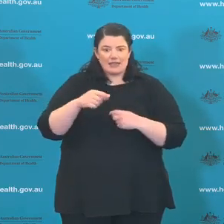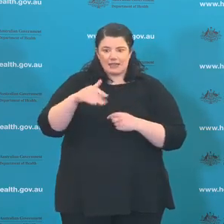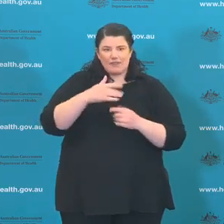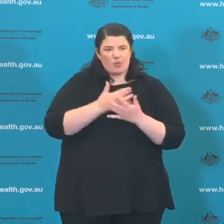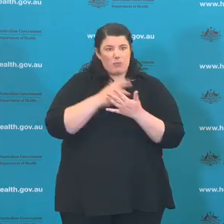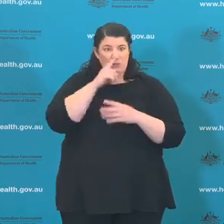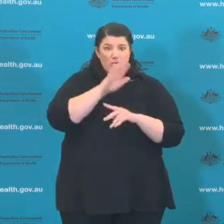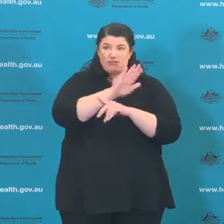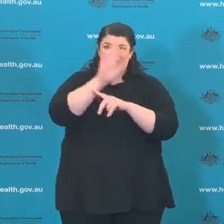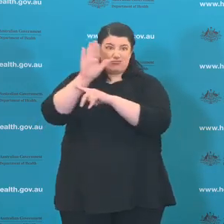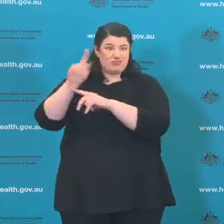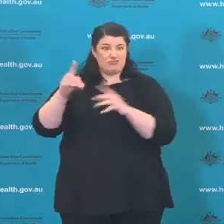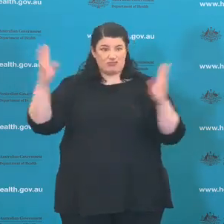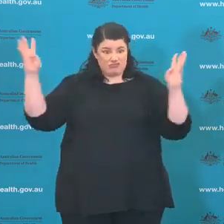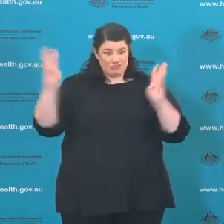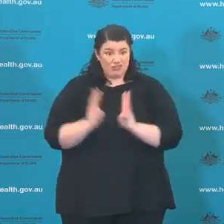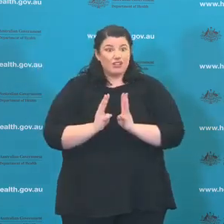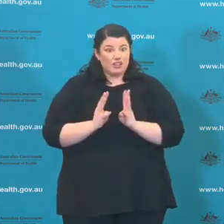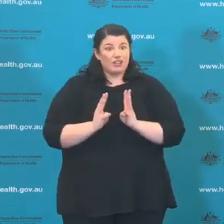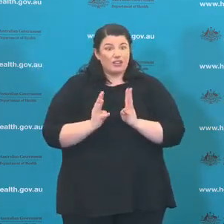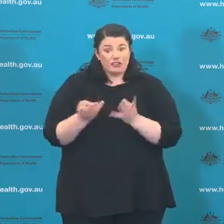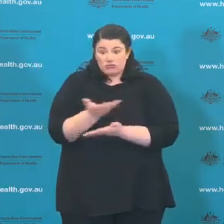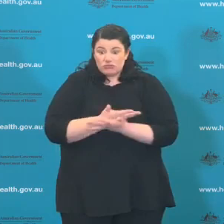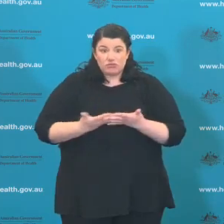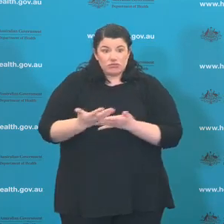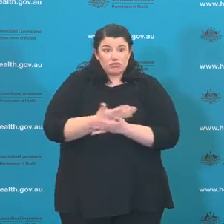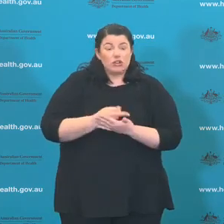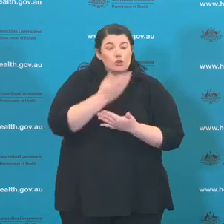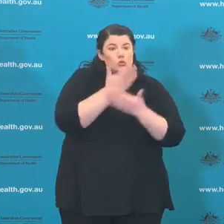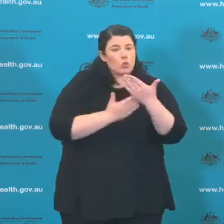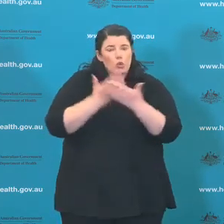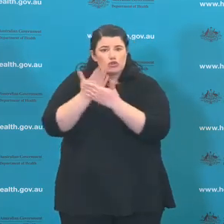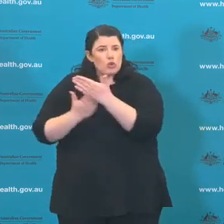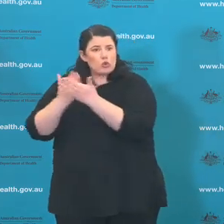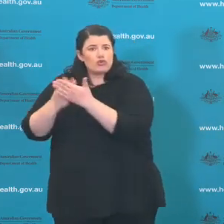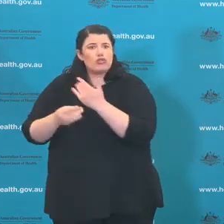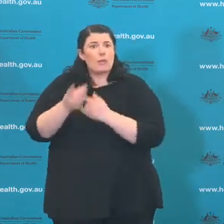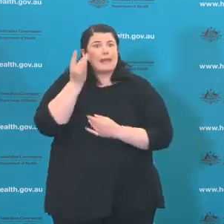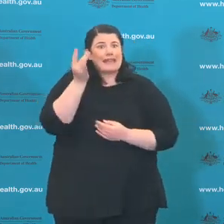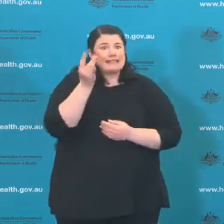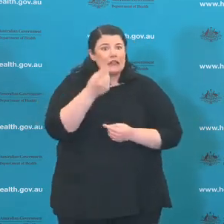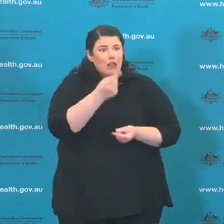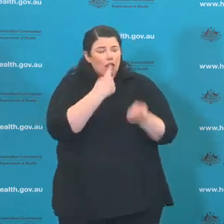world and the reports and stories for instance from Italy just are a very